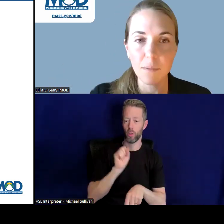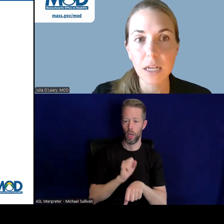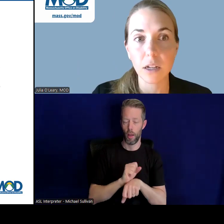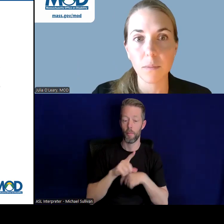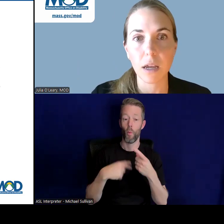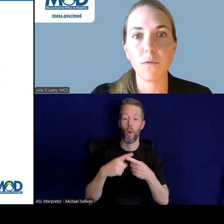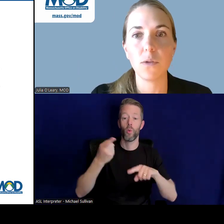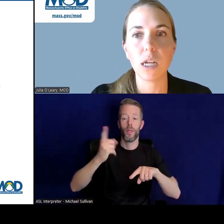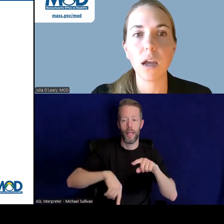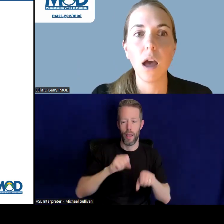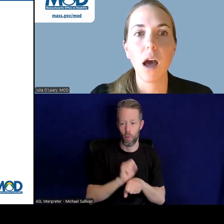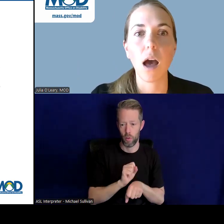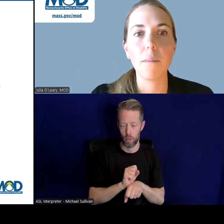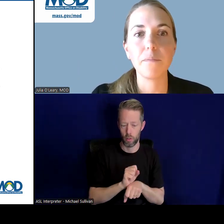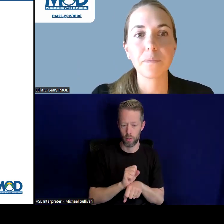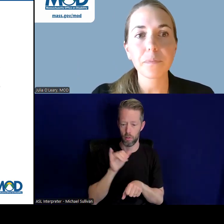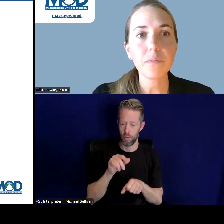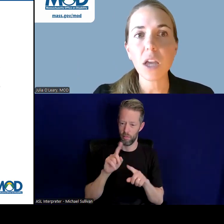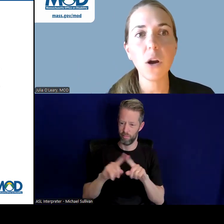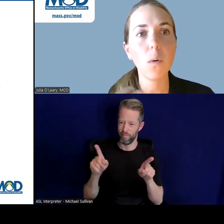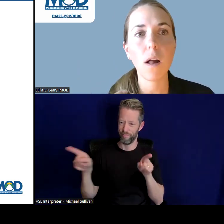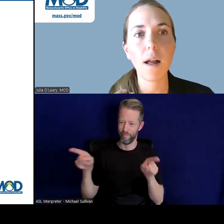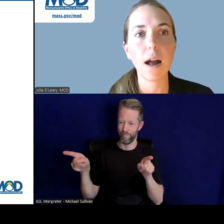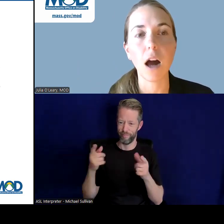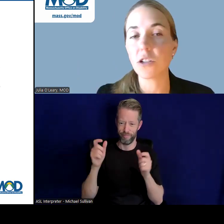It's sort of two different angles, and that can be a little bit confusing.